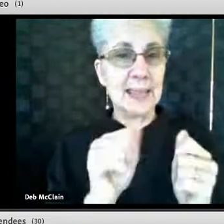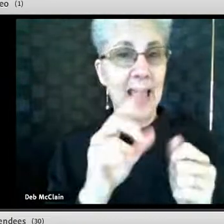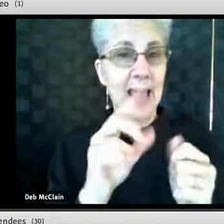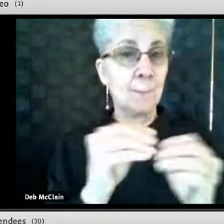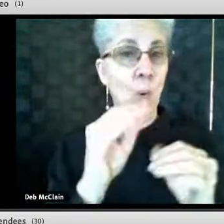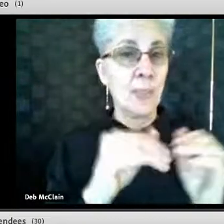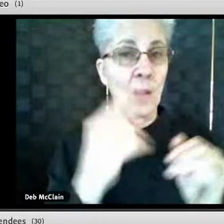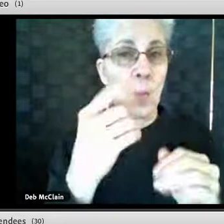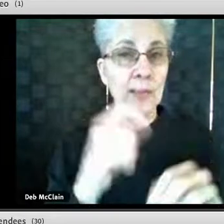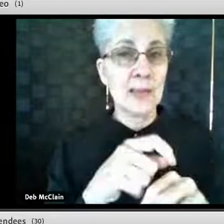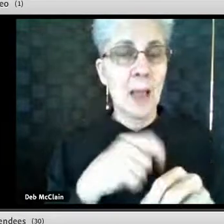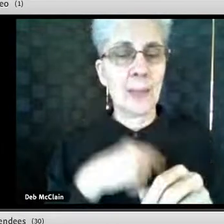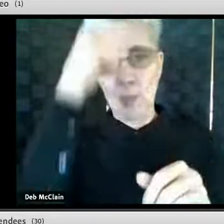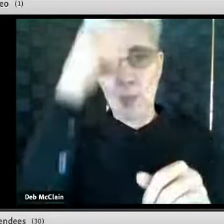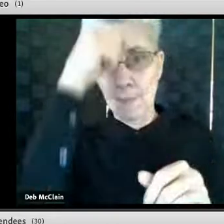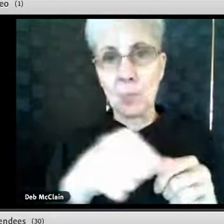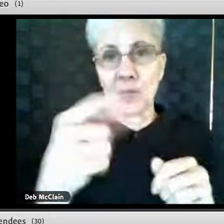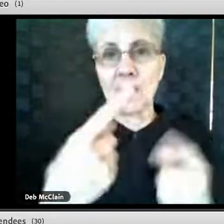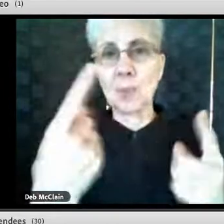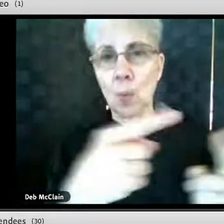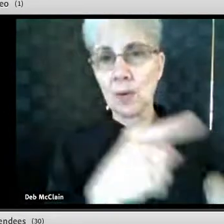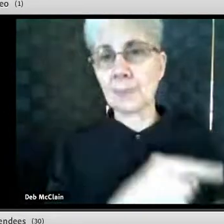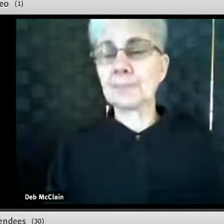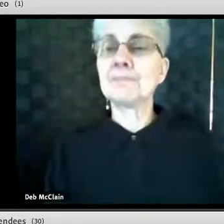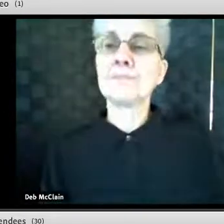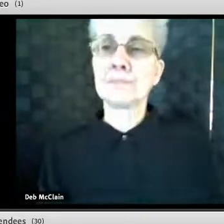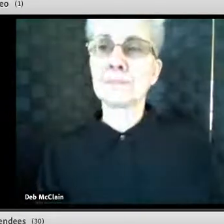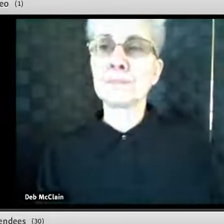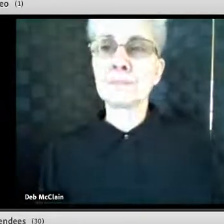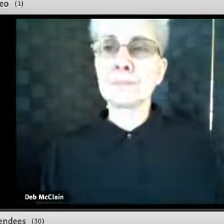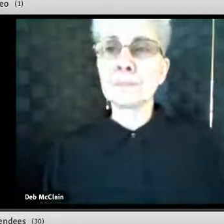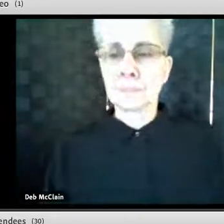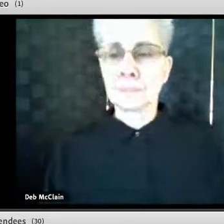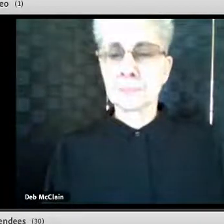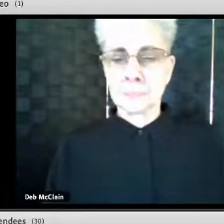and maybe I'll see the ad more than one time and get it in my head that there's something going on.